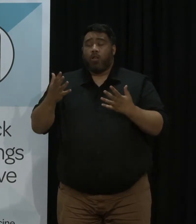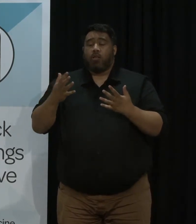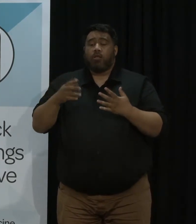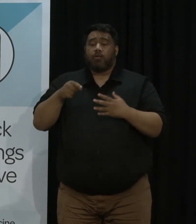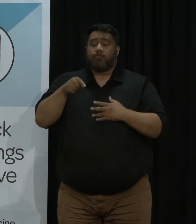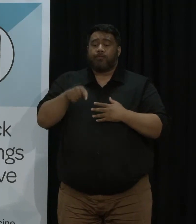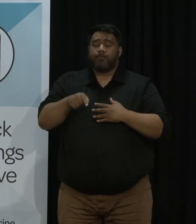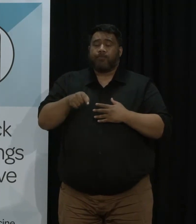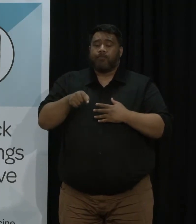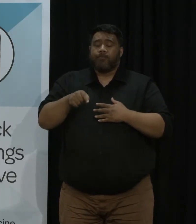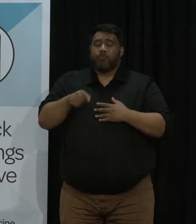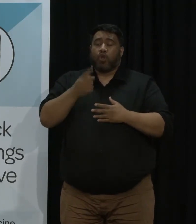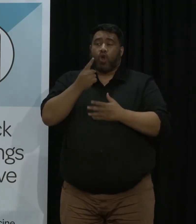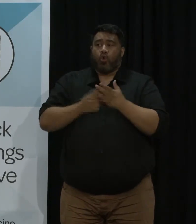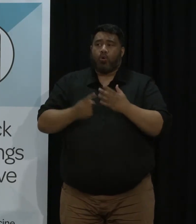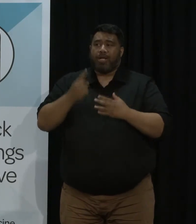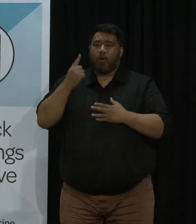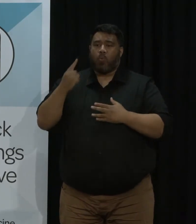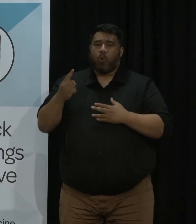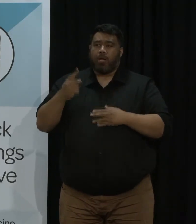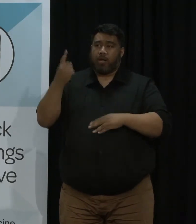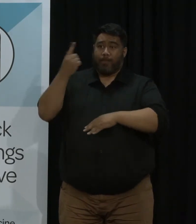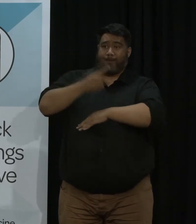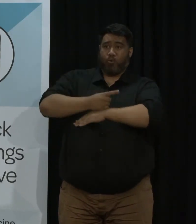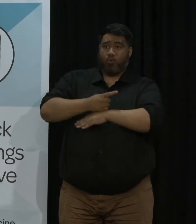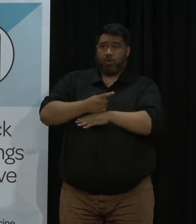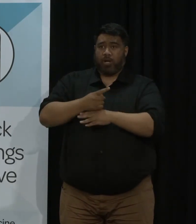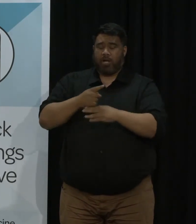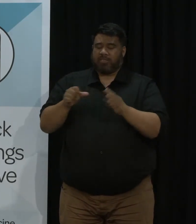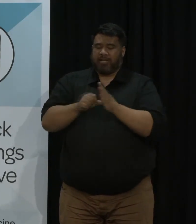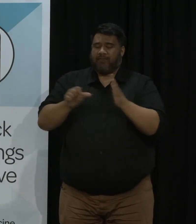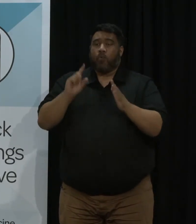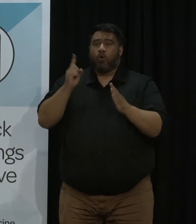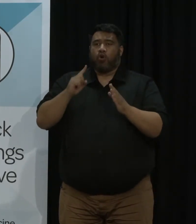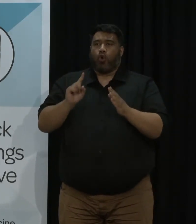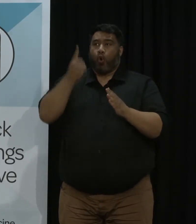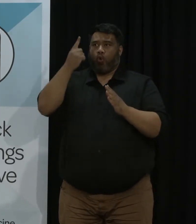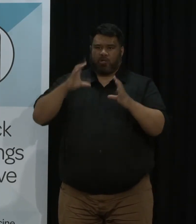monitor these regions that are in traffic light red now. A very important point to